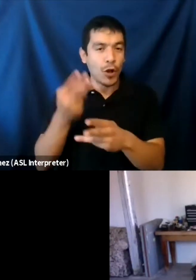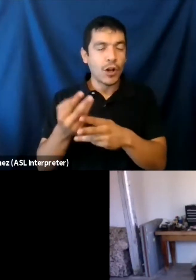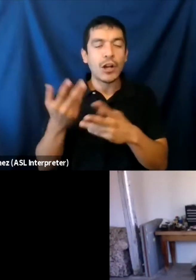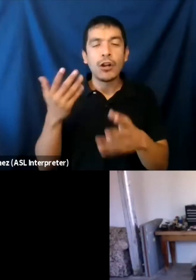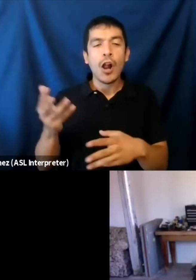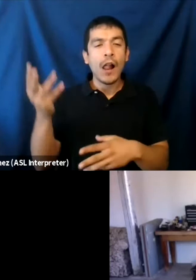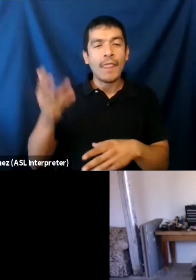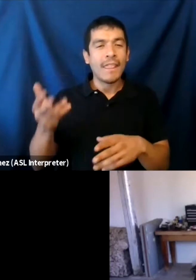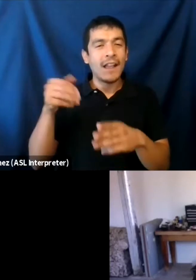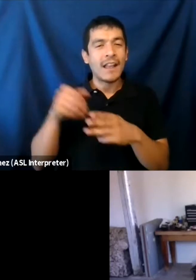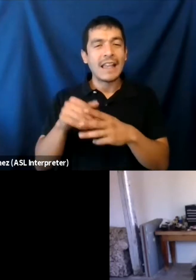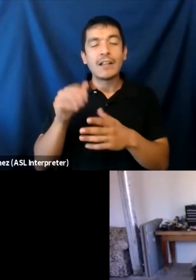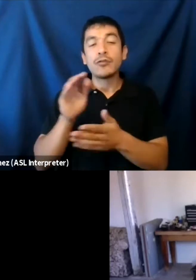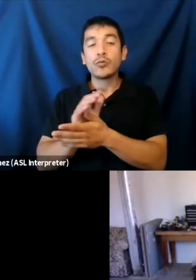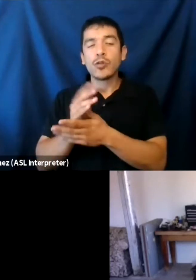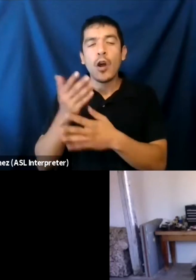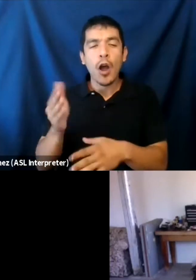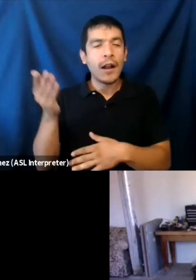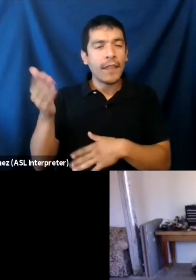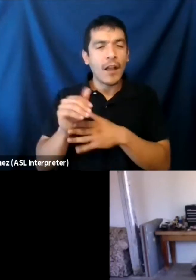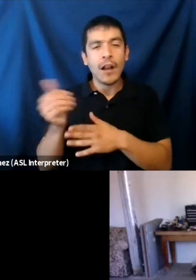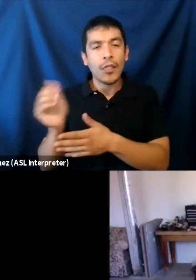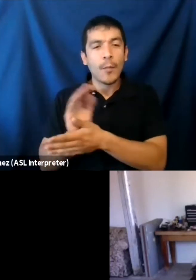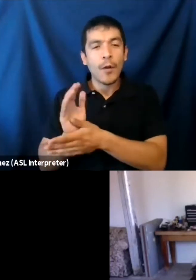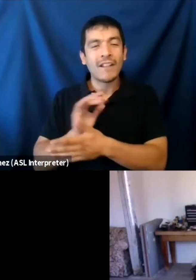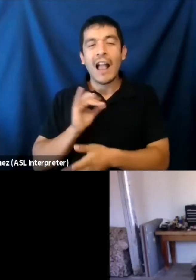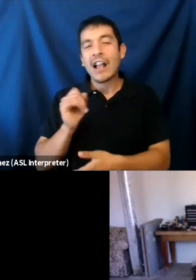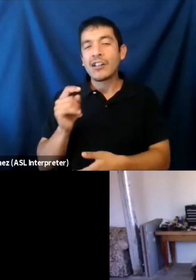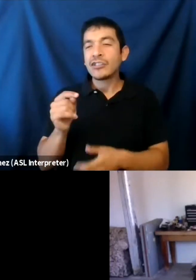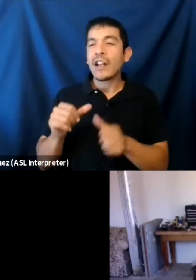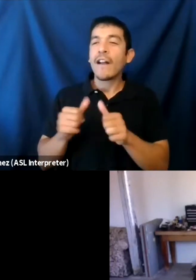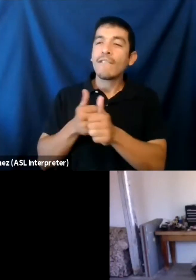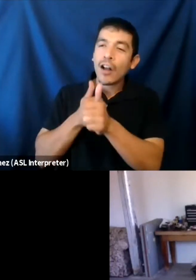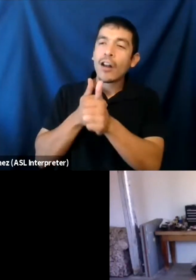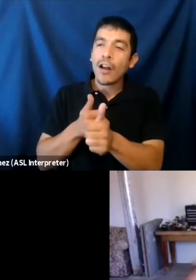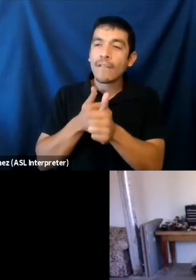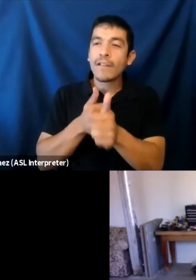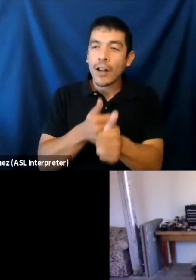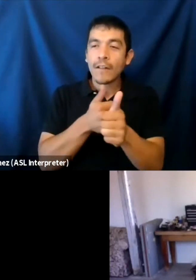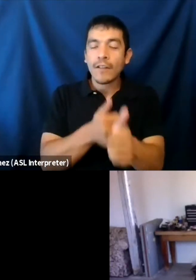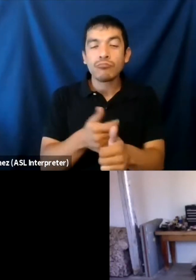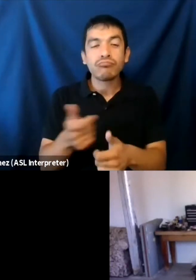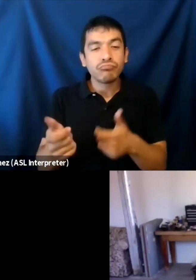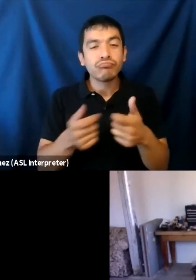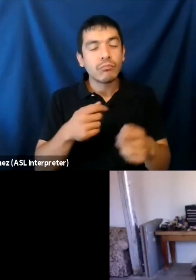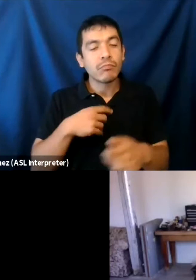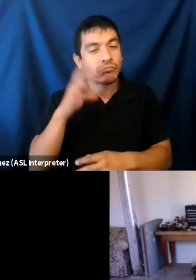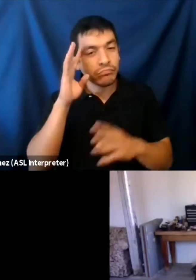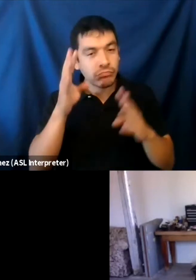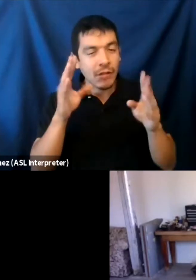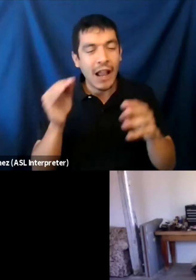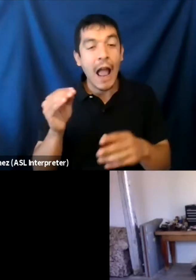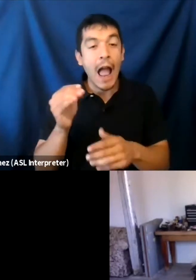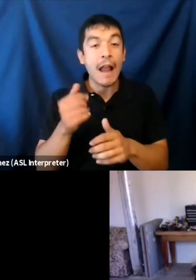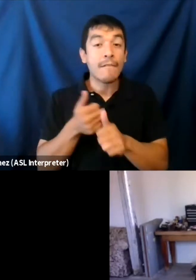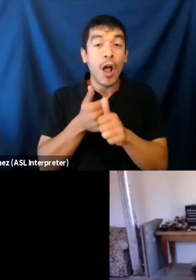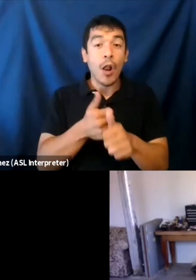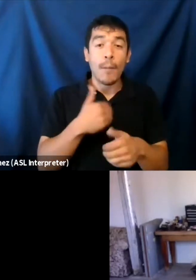that exists in other films, and I'm just kinda like just following and following and following and documenting my process of that journey.